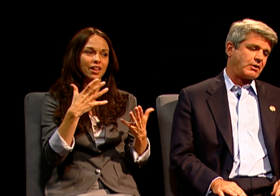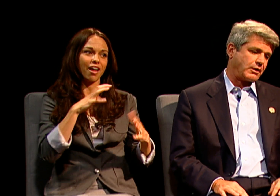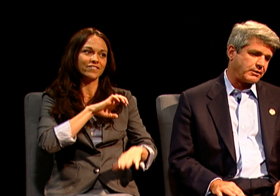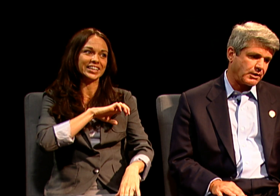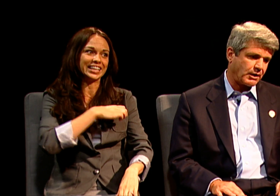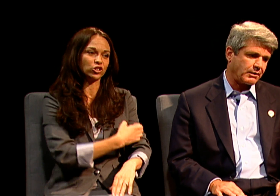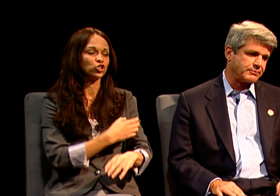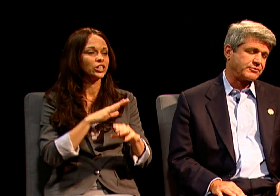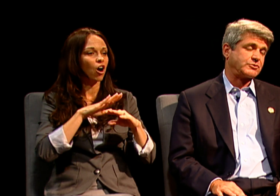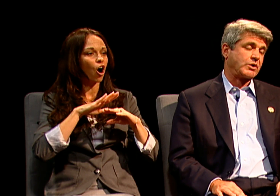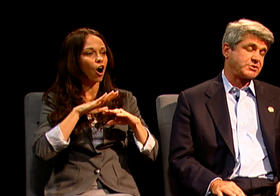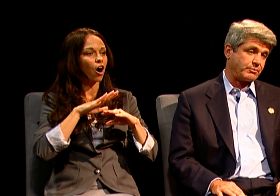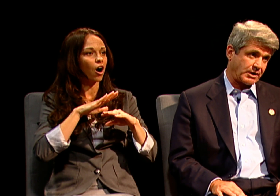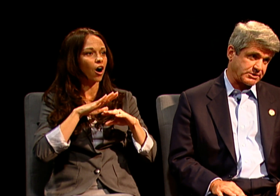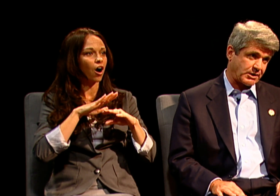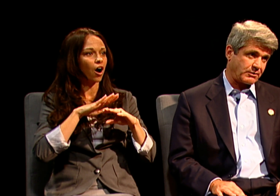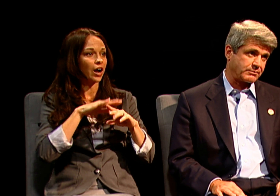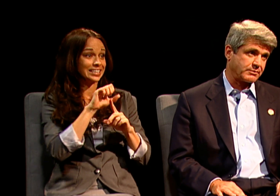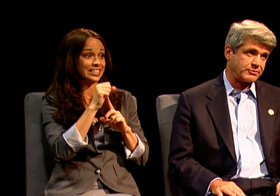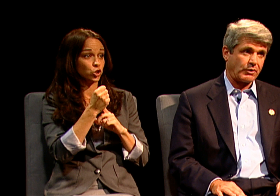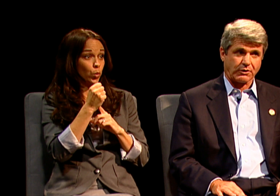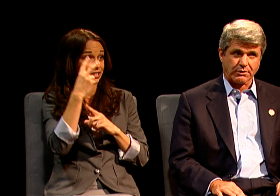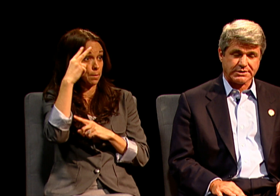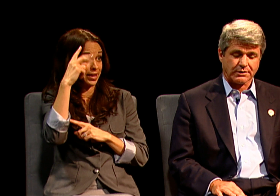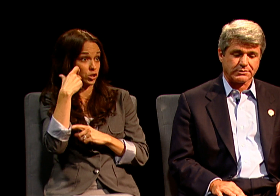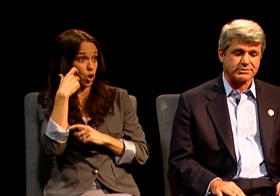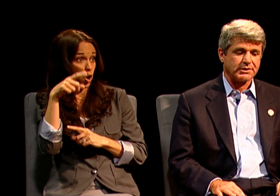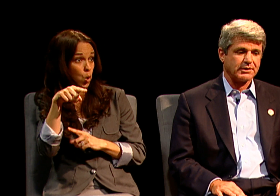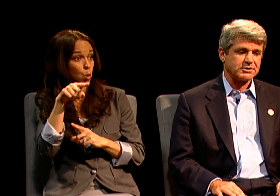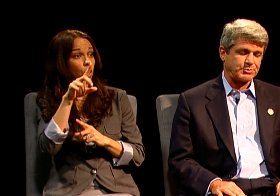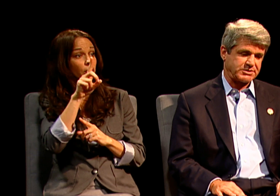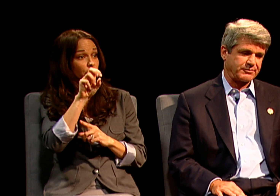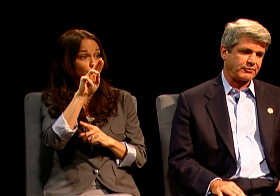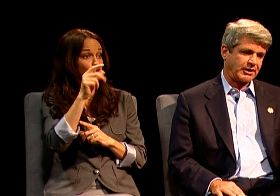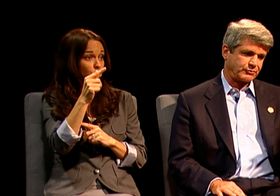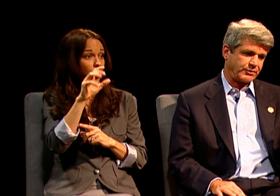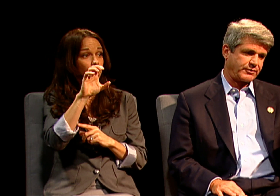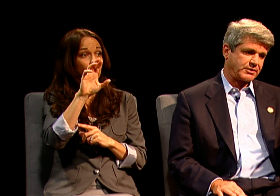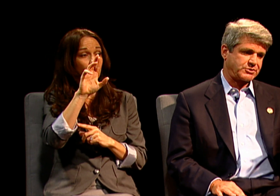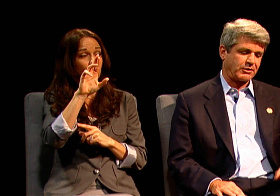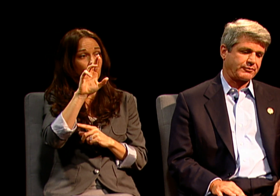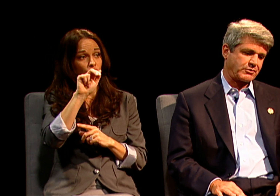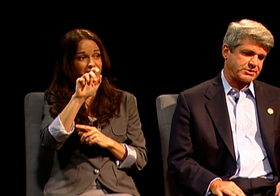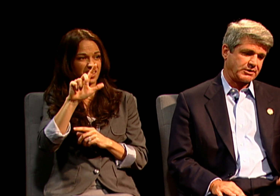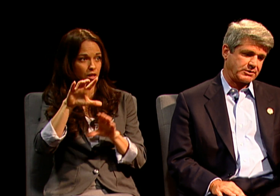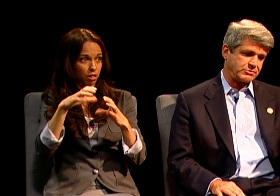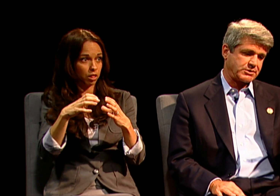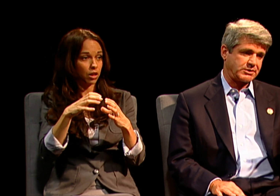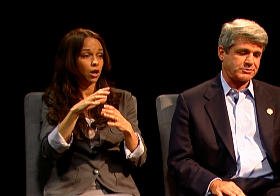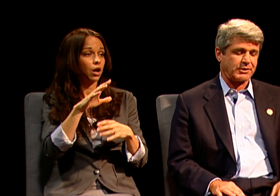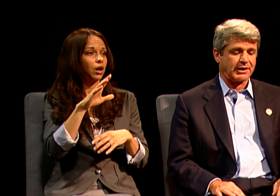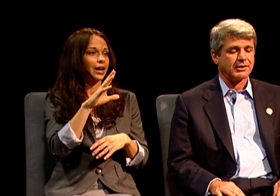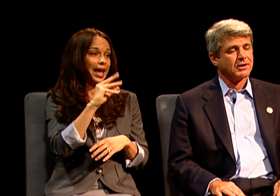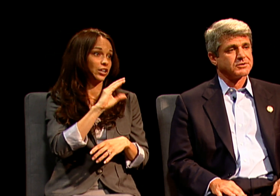ON THE SITUATION IN MEXICO, THE DRUG CARTELS, SPECIFICALLY I WAS WITH SHERIFF GARCIA IN HOUSTON YESTERDAY.